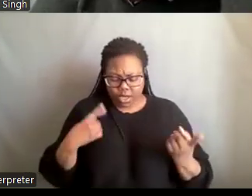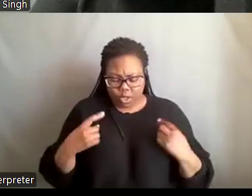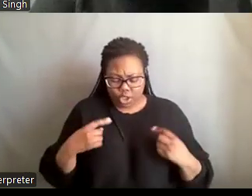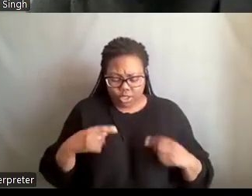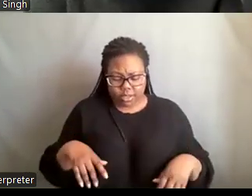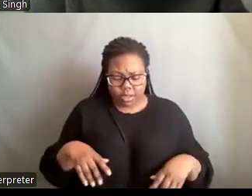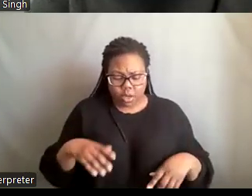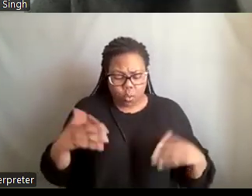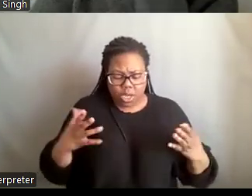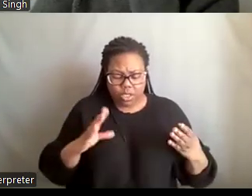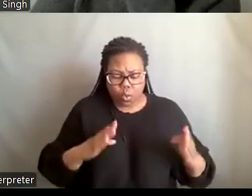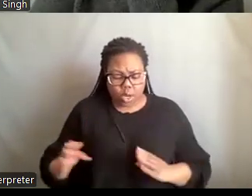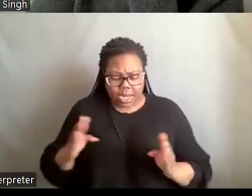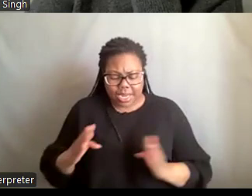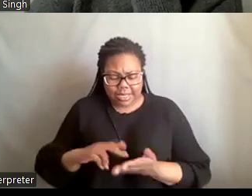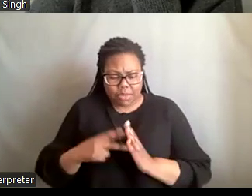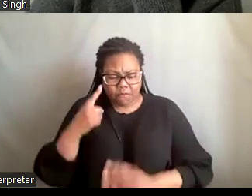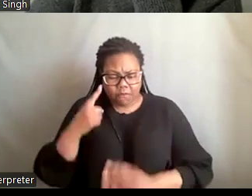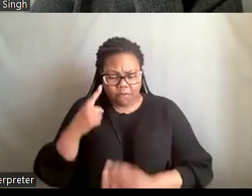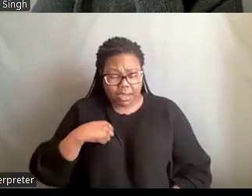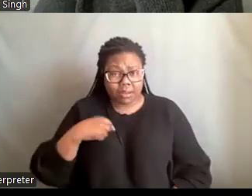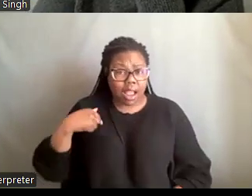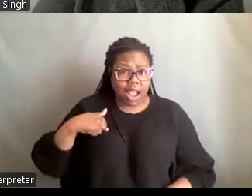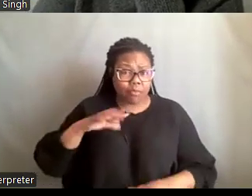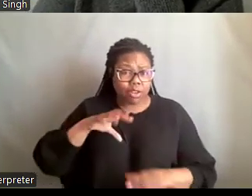organizing mean to me? I've been doing community